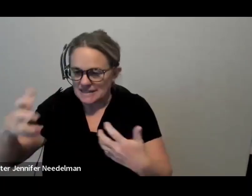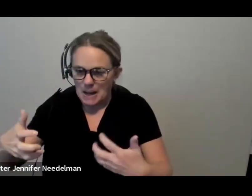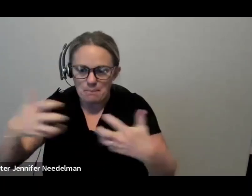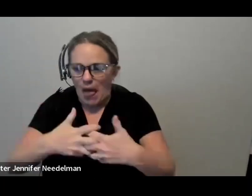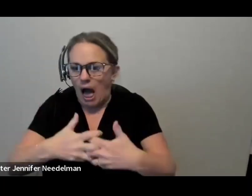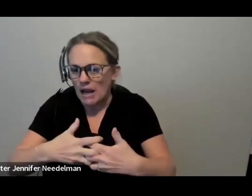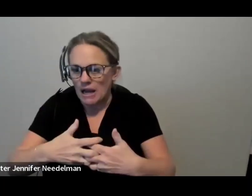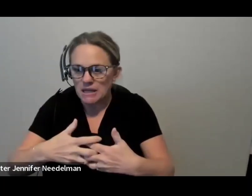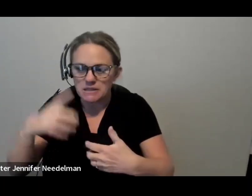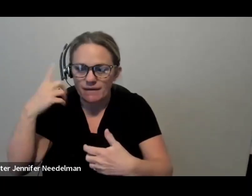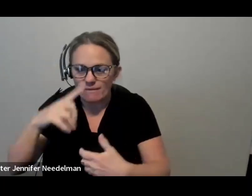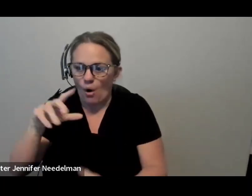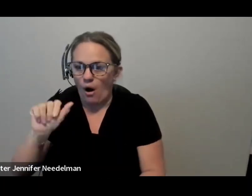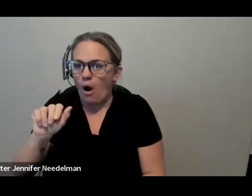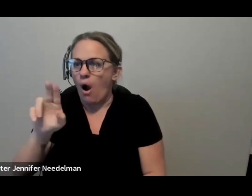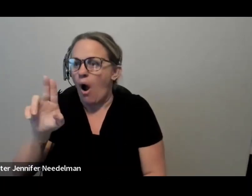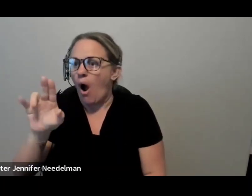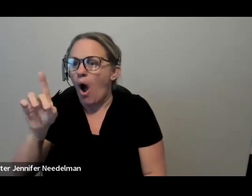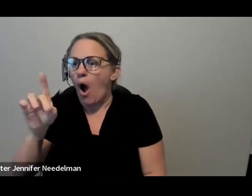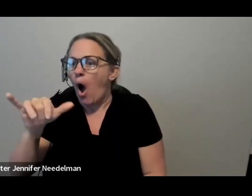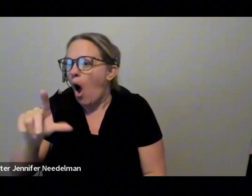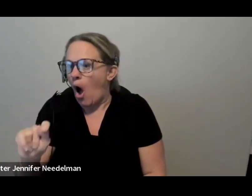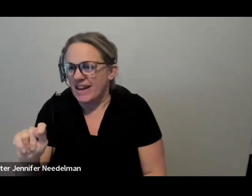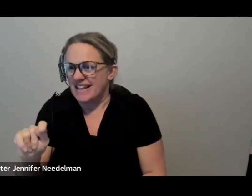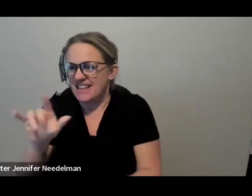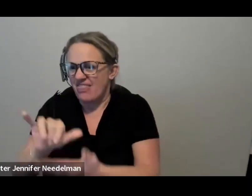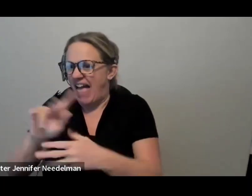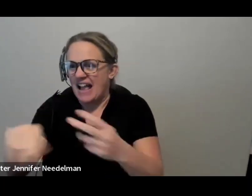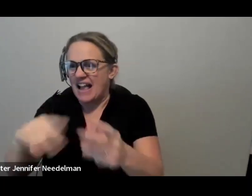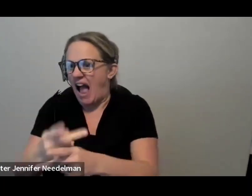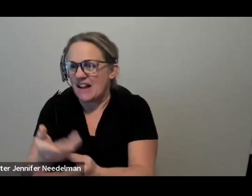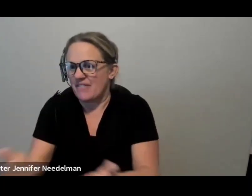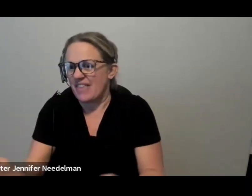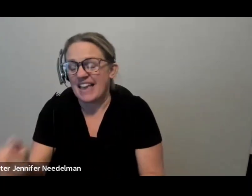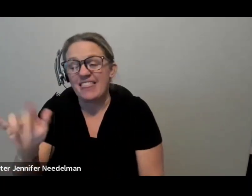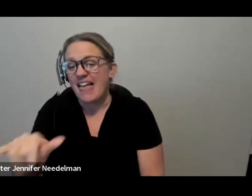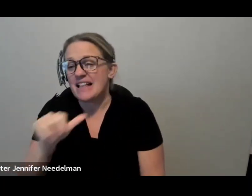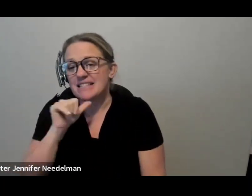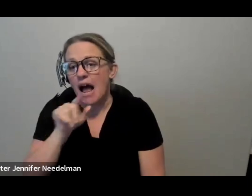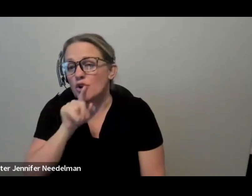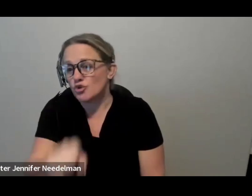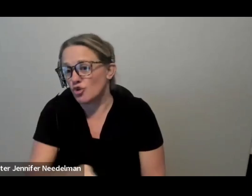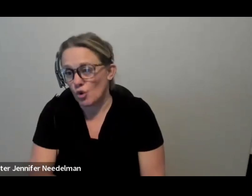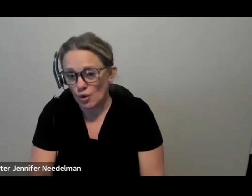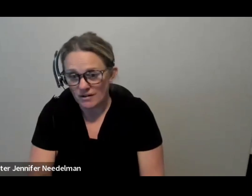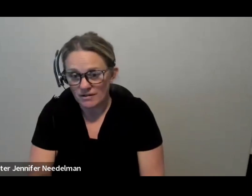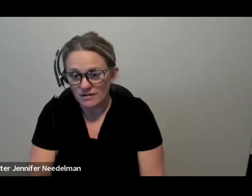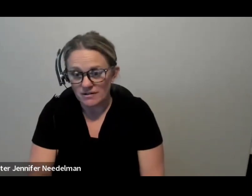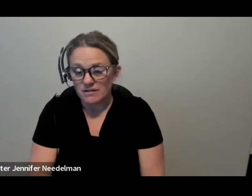or doing those kind of things. And that is absolutely not true. I mean, coming from someone who's a product manager,